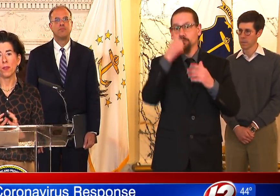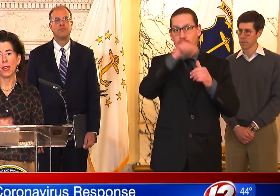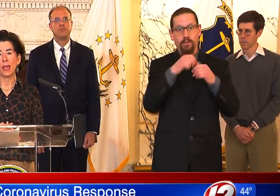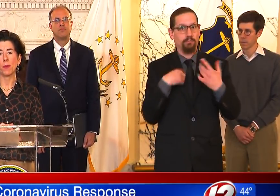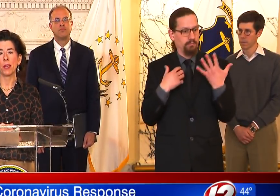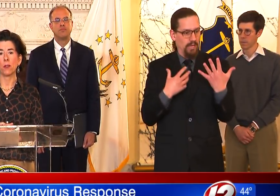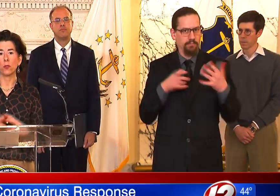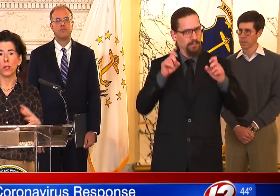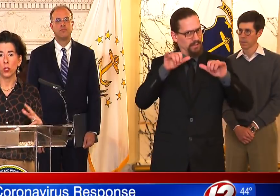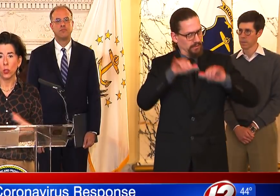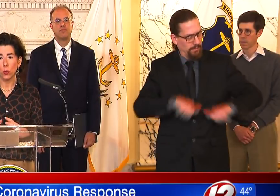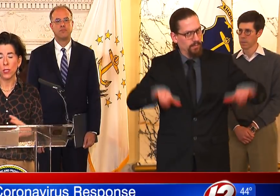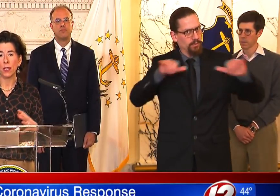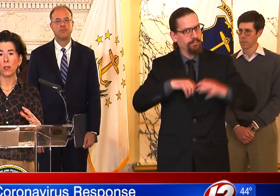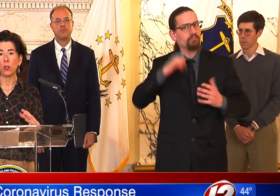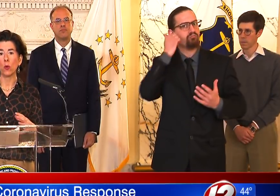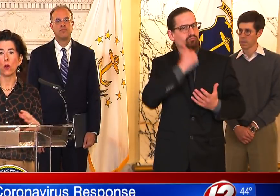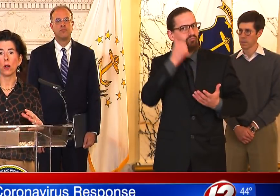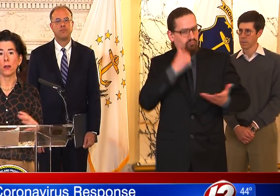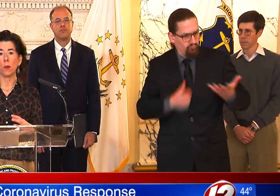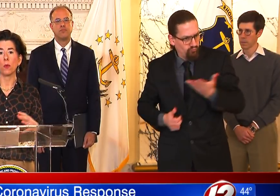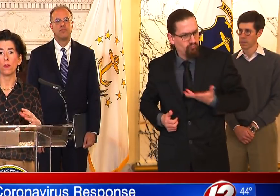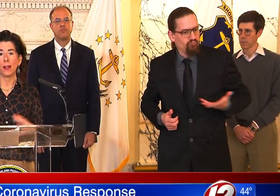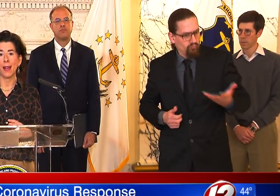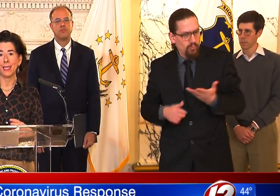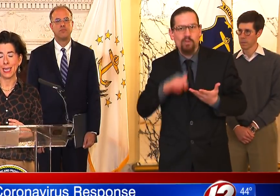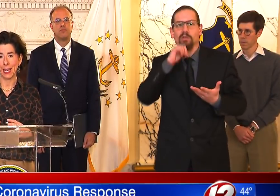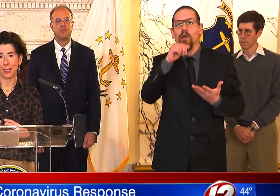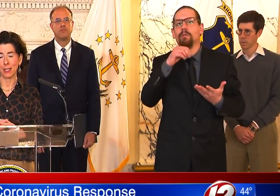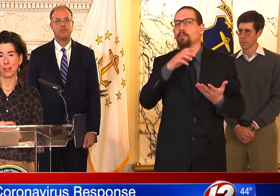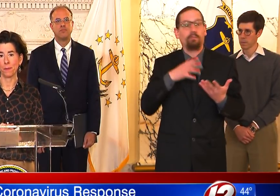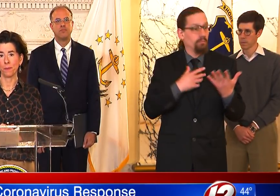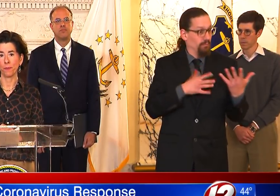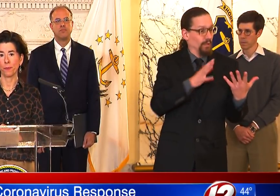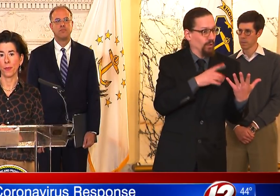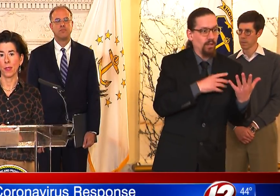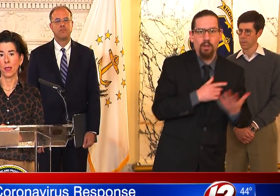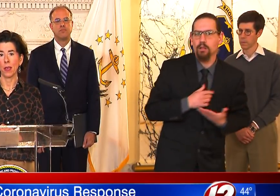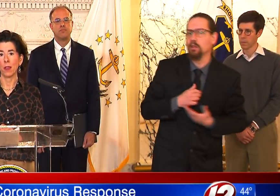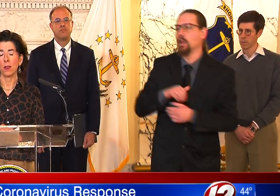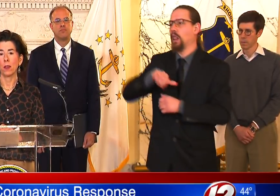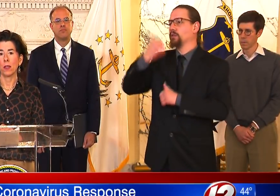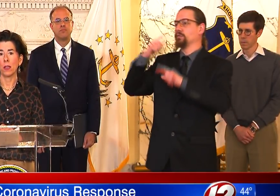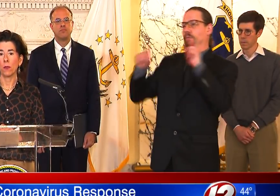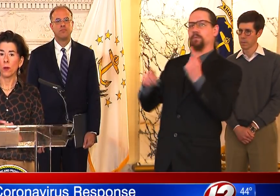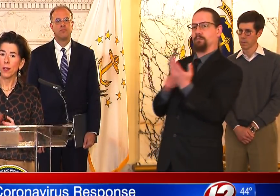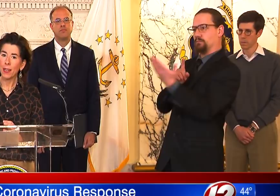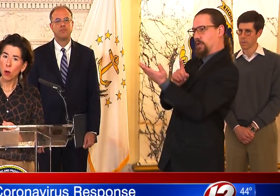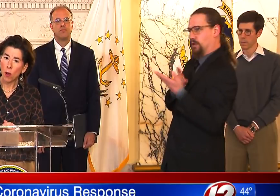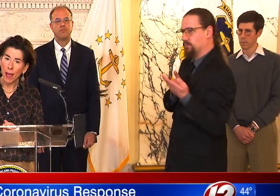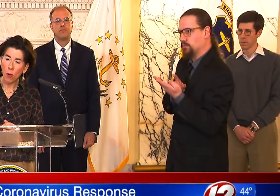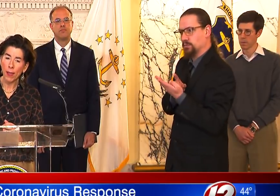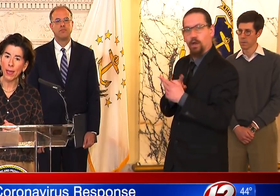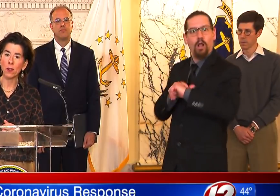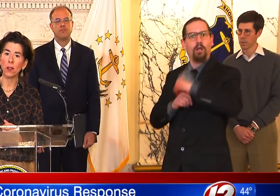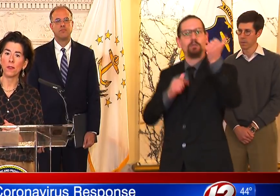WE DO NOT WANT YOU TO BE HANGING OUT WITH A DIFFERENT FIVE PEOPLE EVERY DAY. THE WHOLE NAME OF THE GAME IS REDUCING THE NUMBER OF